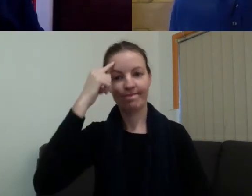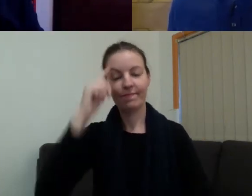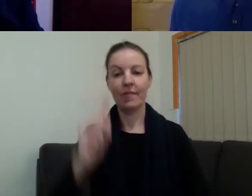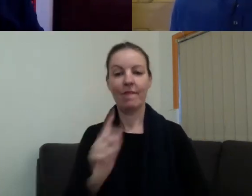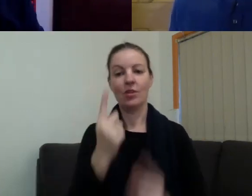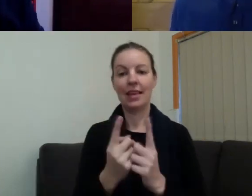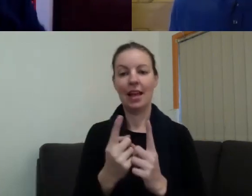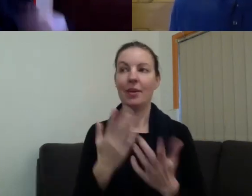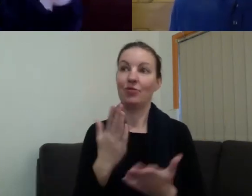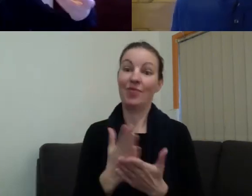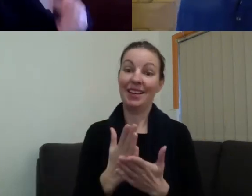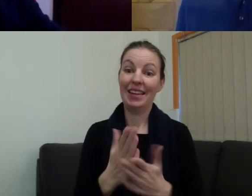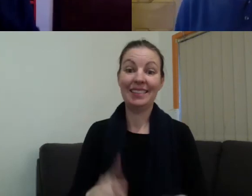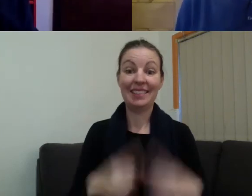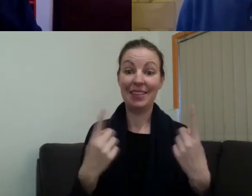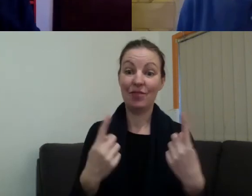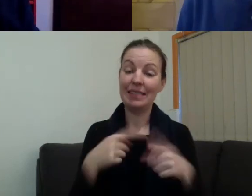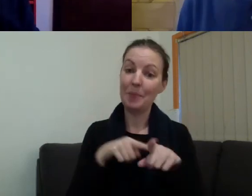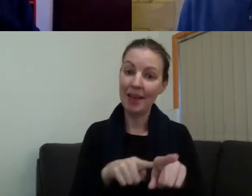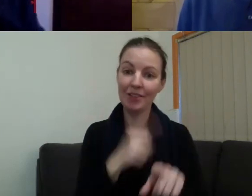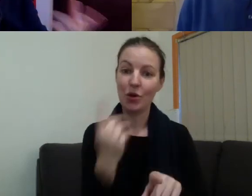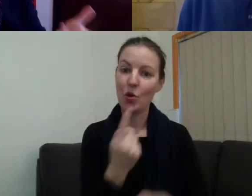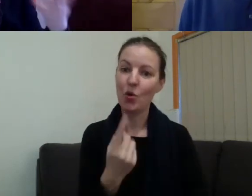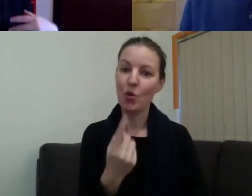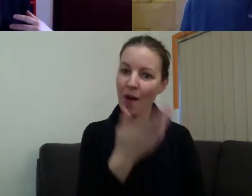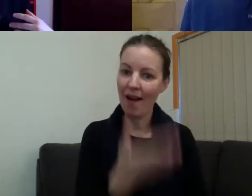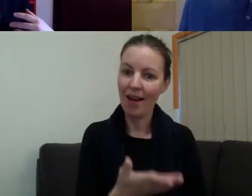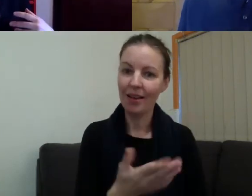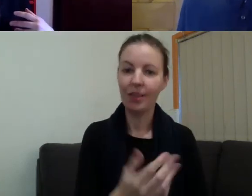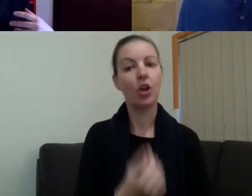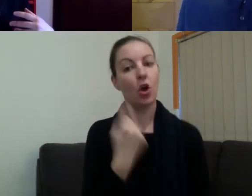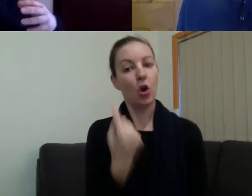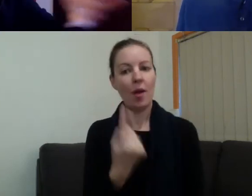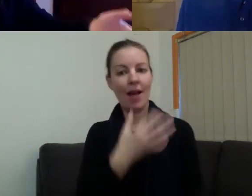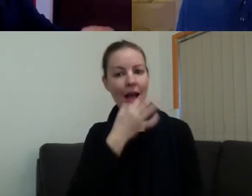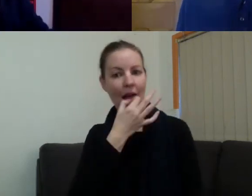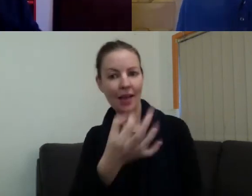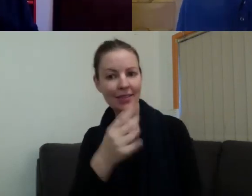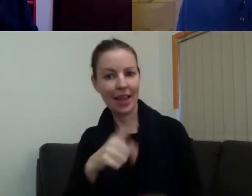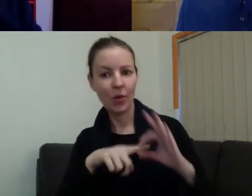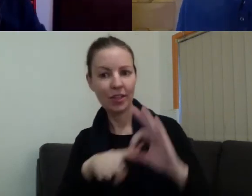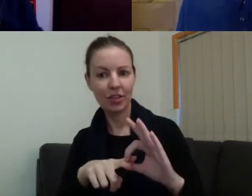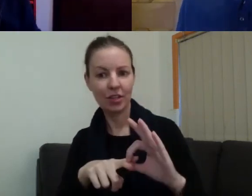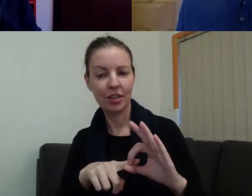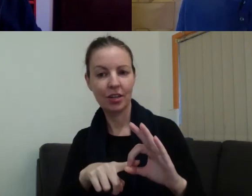It is different for whoever you are, because the person who generously just asked that question, the previous question, them